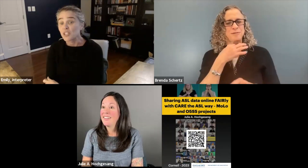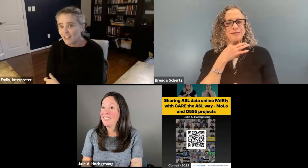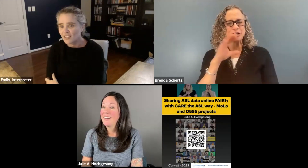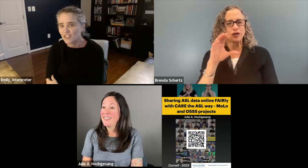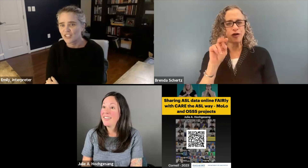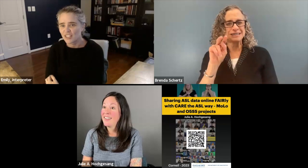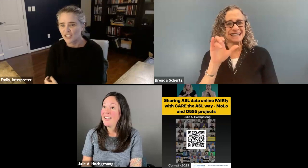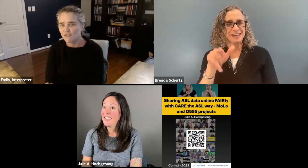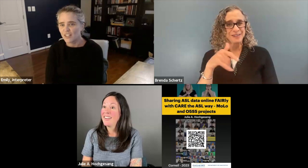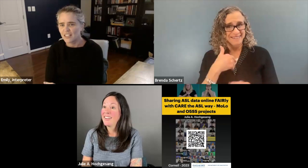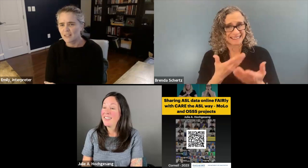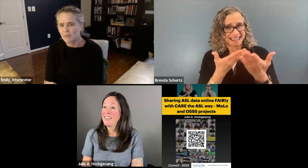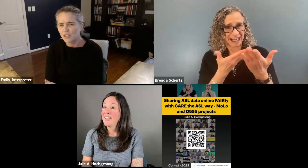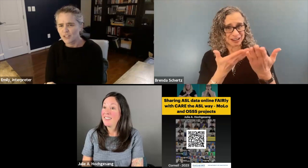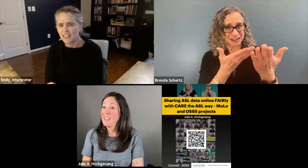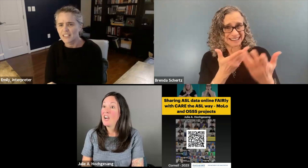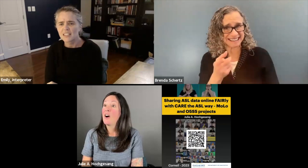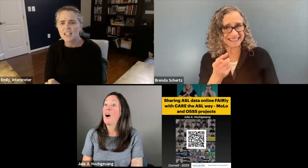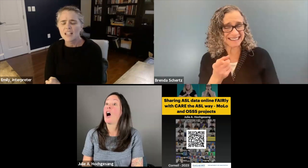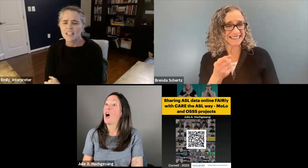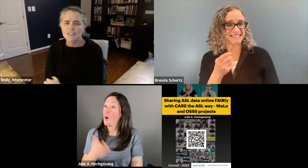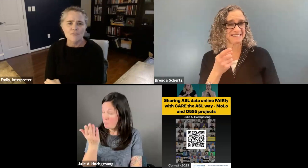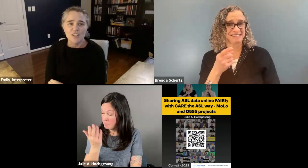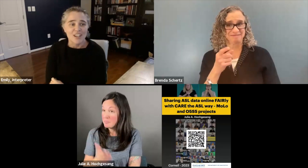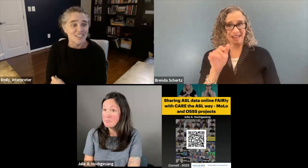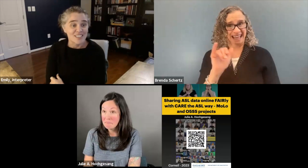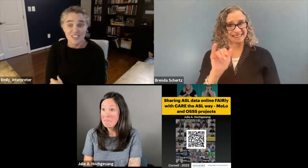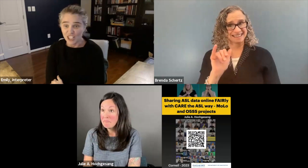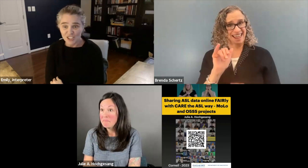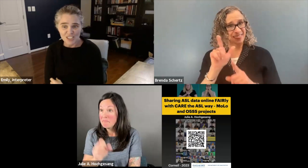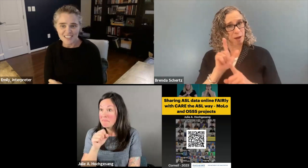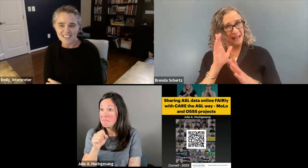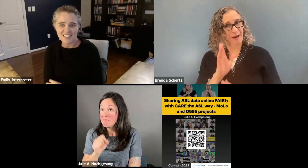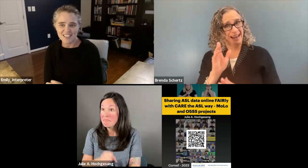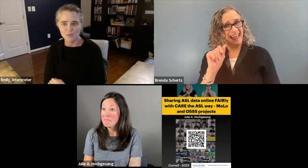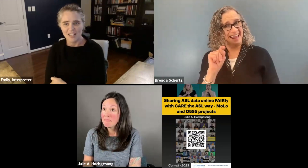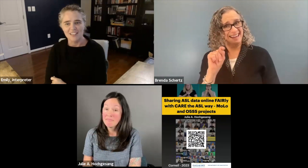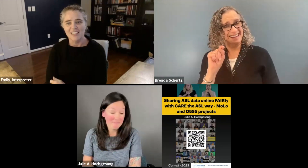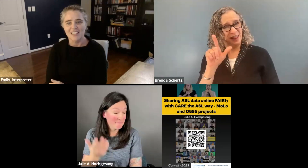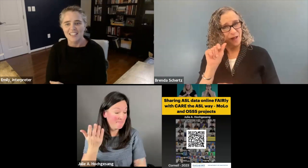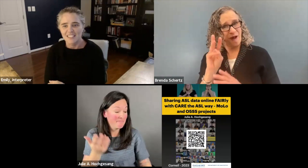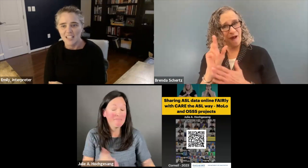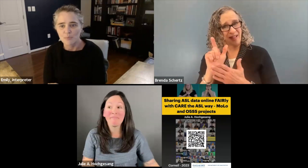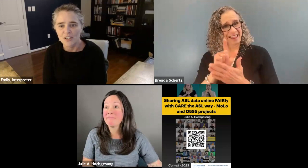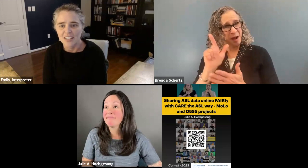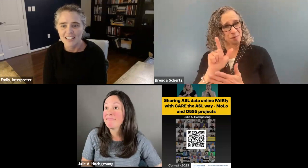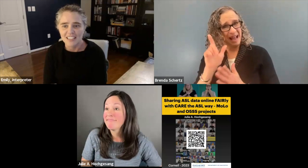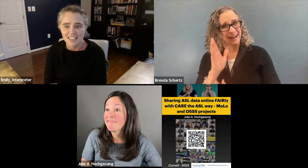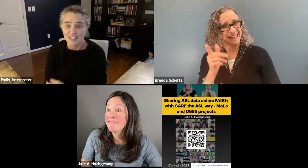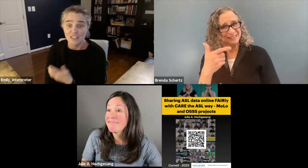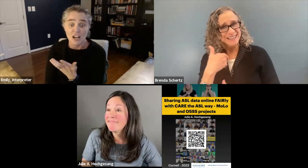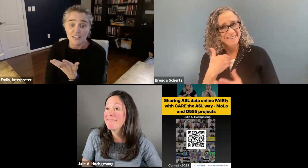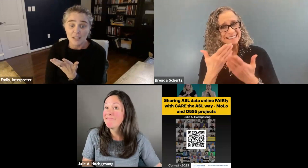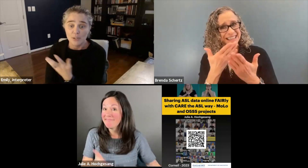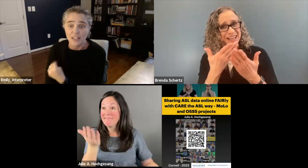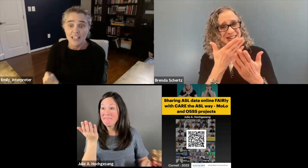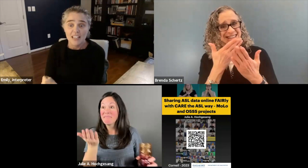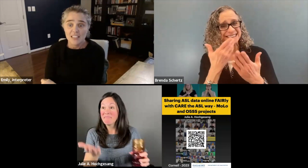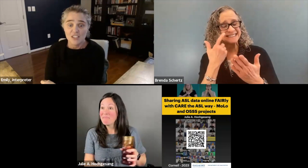challenges that she faced I'm curious if there are suggestions as well like as a librarian in the law library did you